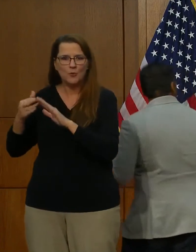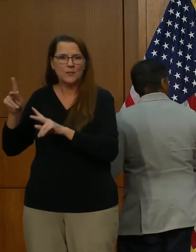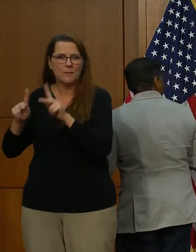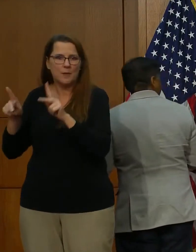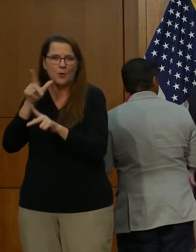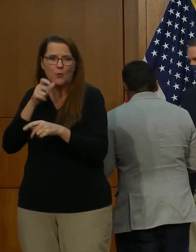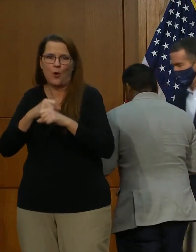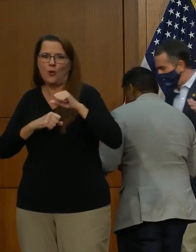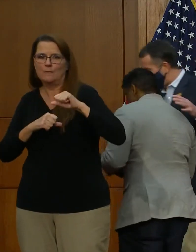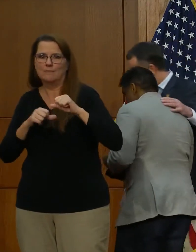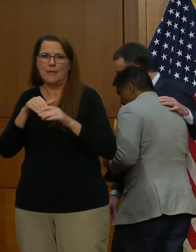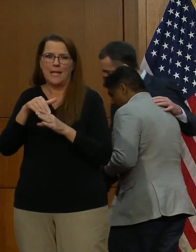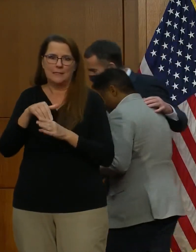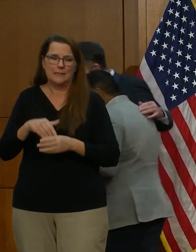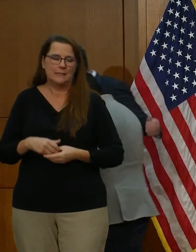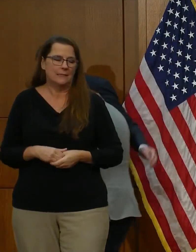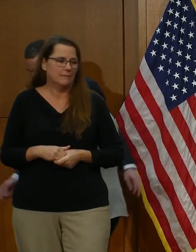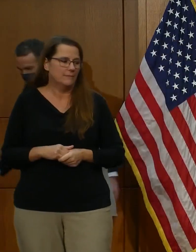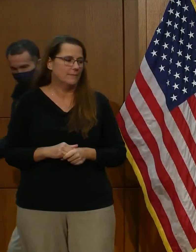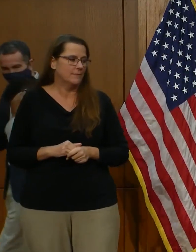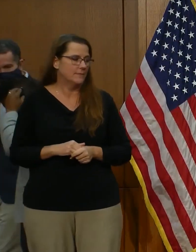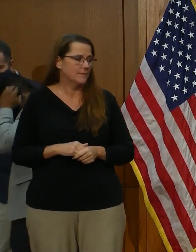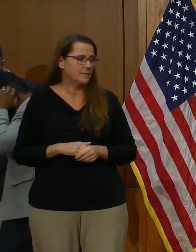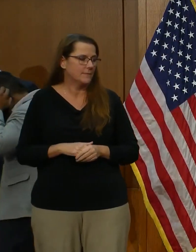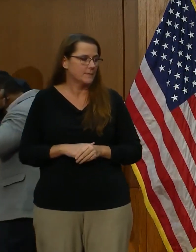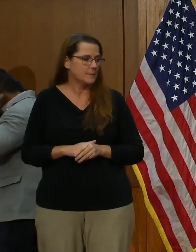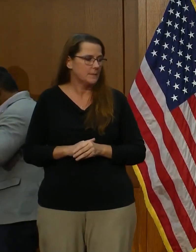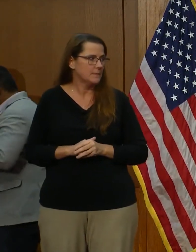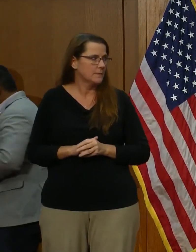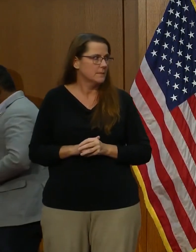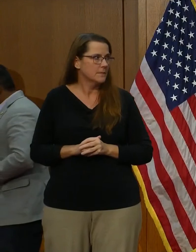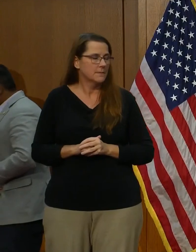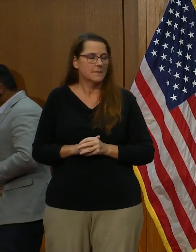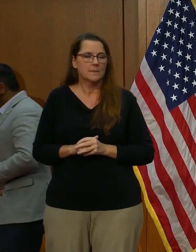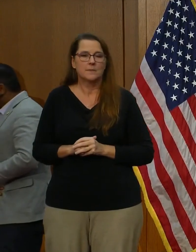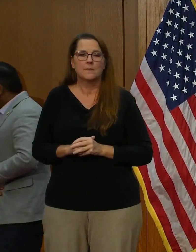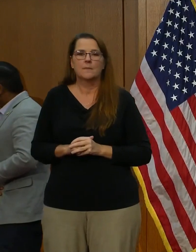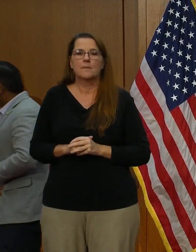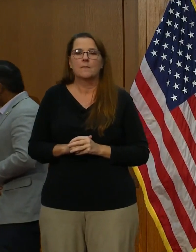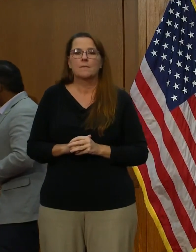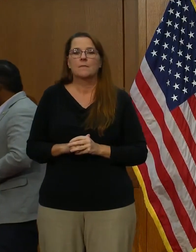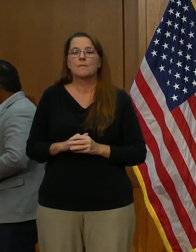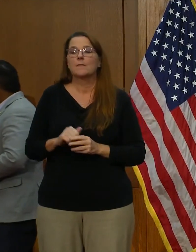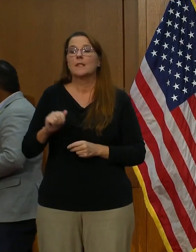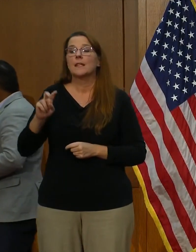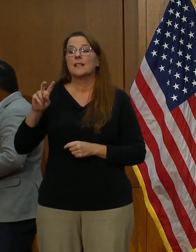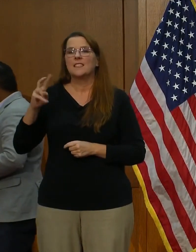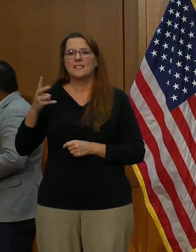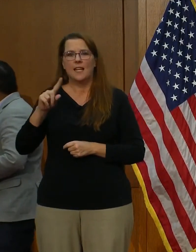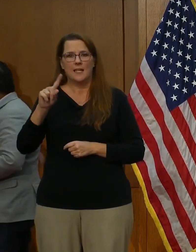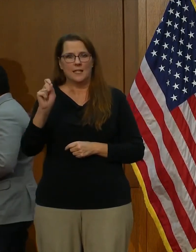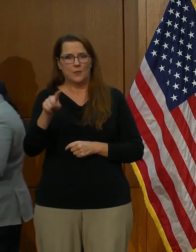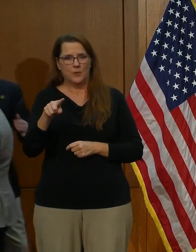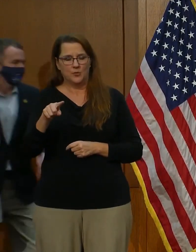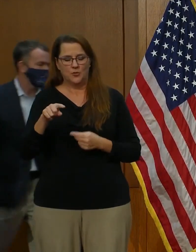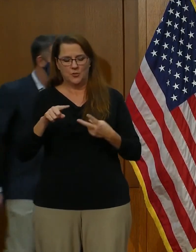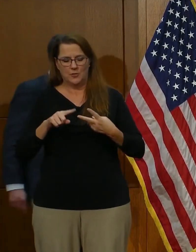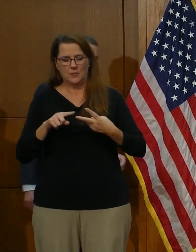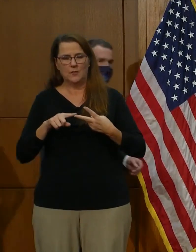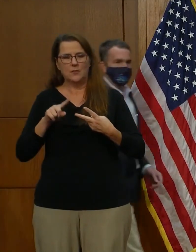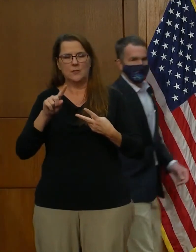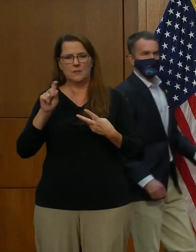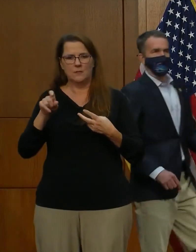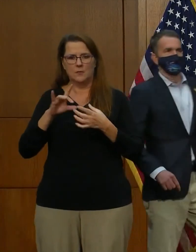INTO THOSE HESITANT